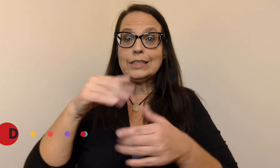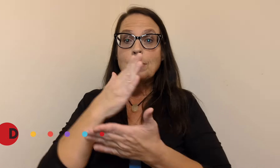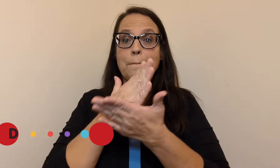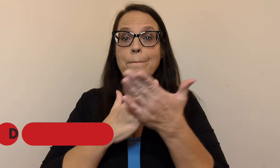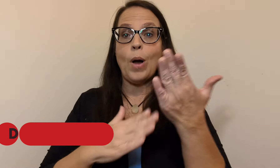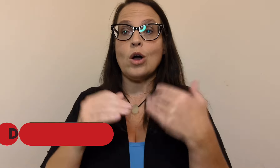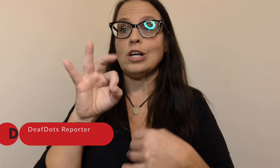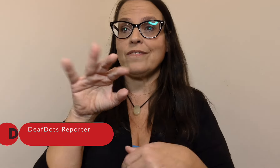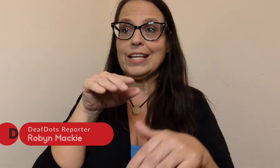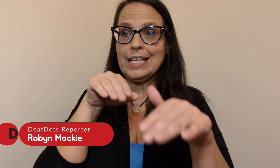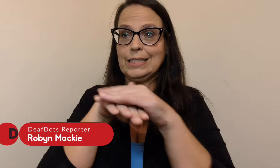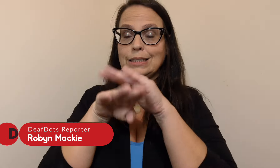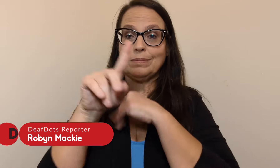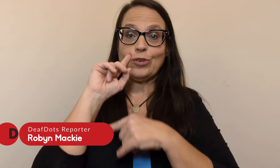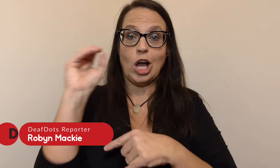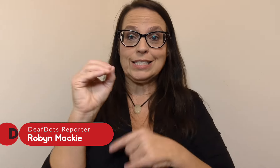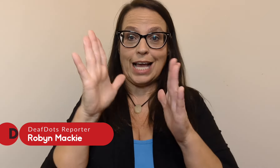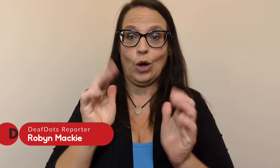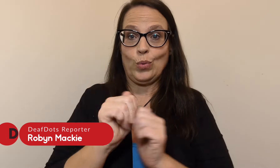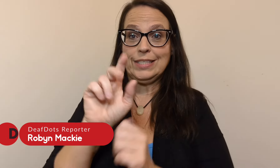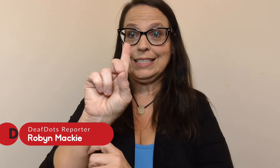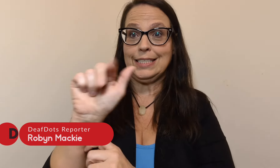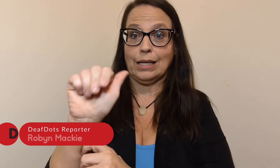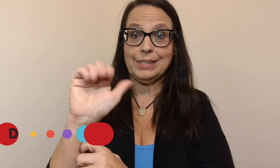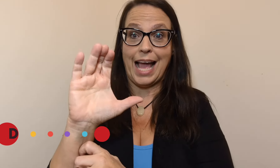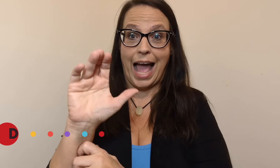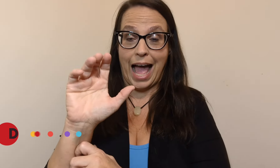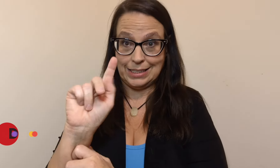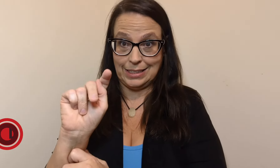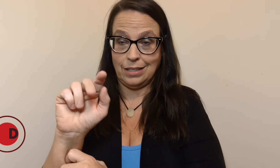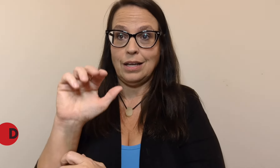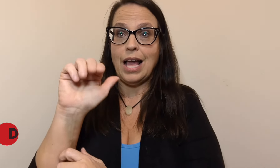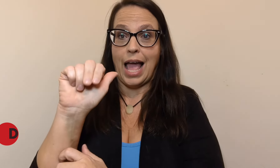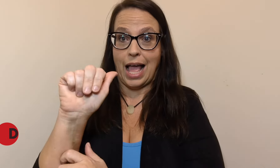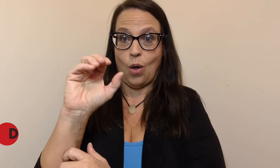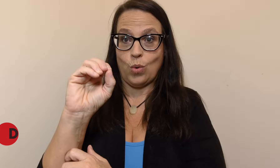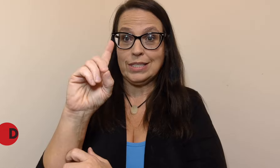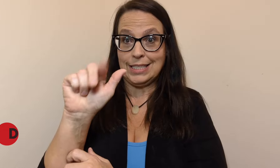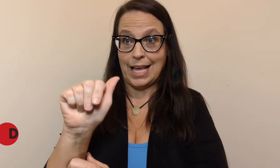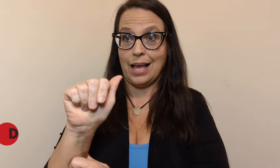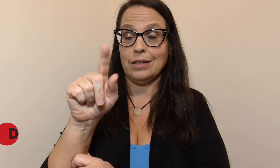This is part of the Accessibility for Ontarians with Disabilities Act (AODA),